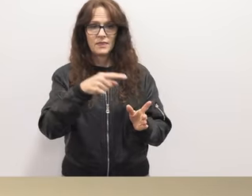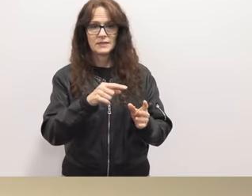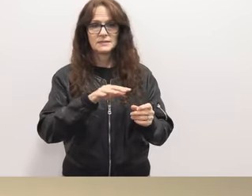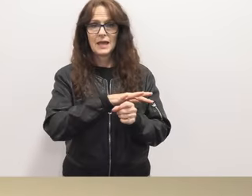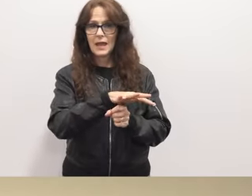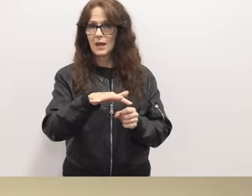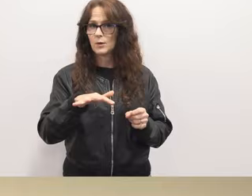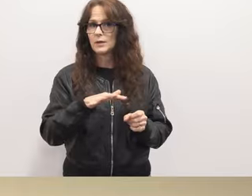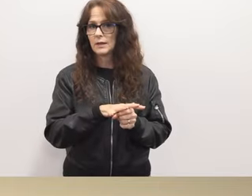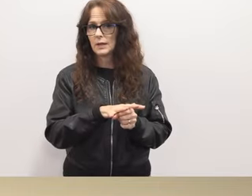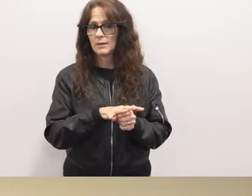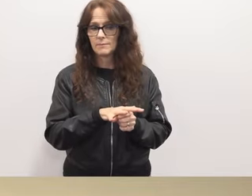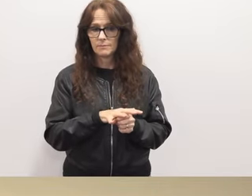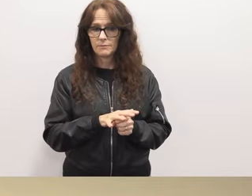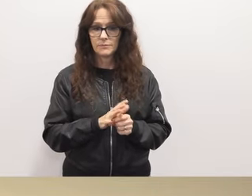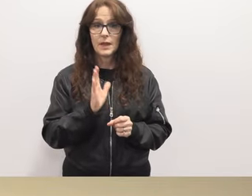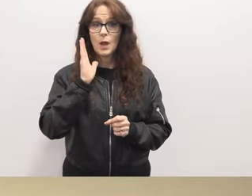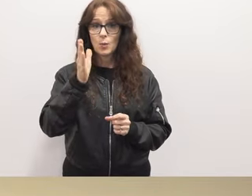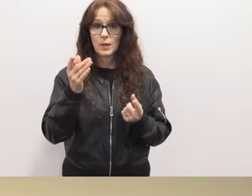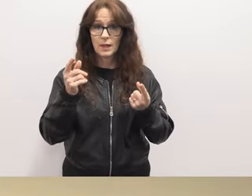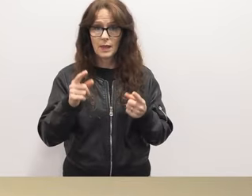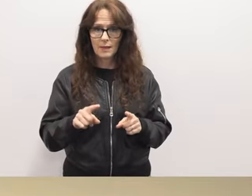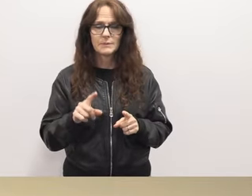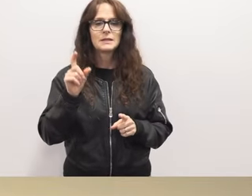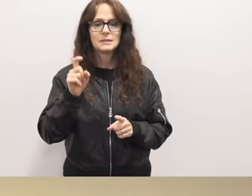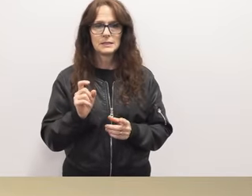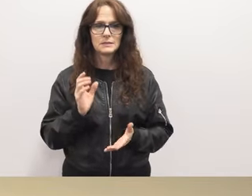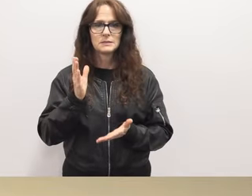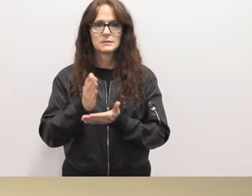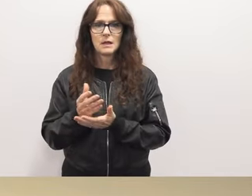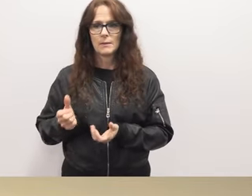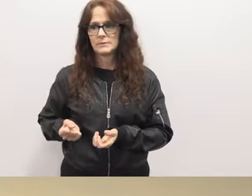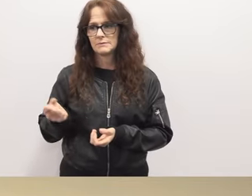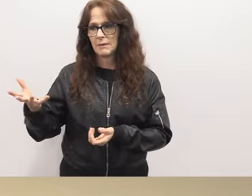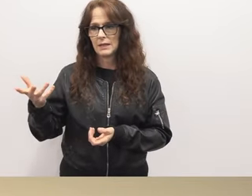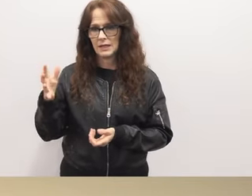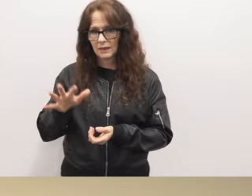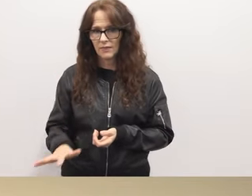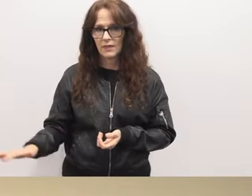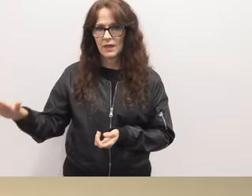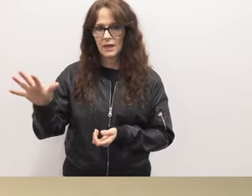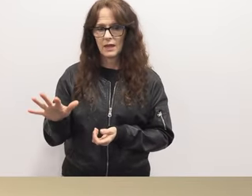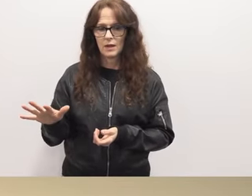And that is what will happen is you'll need to stop spending money elsewhere, which probably means, you know,